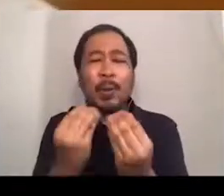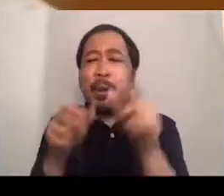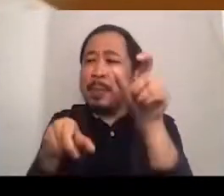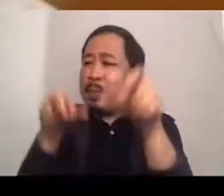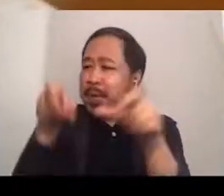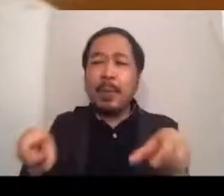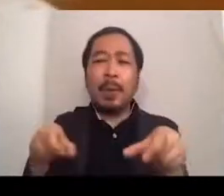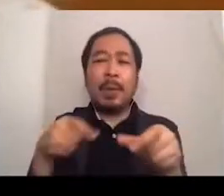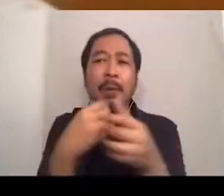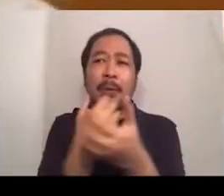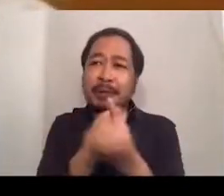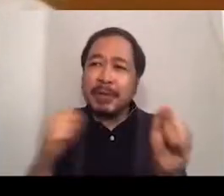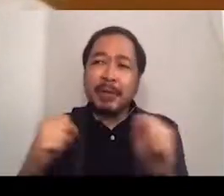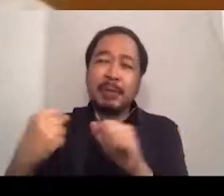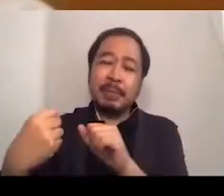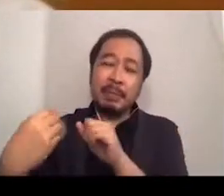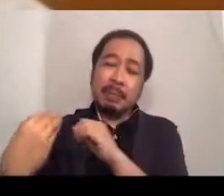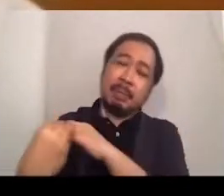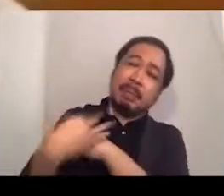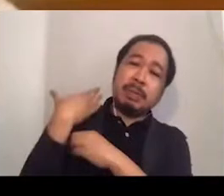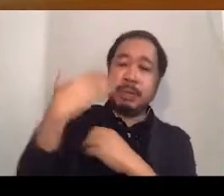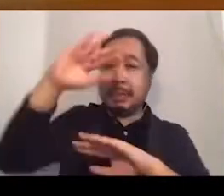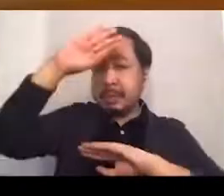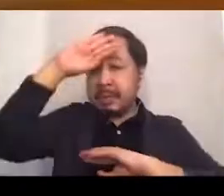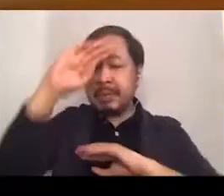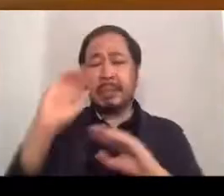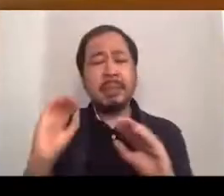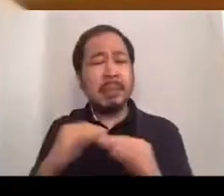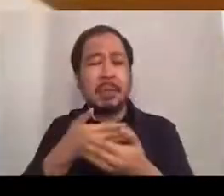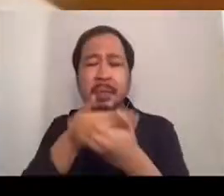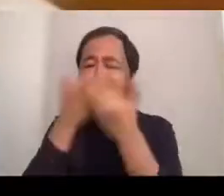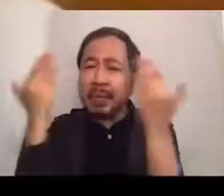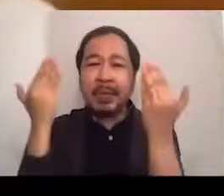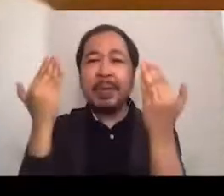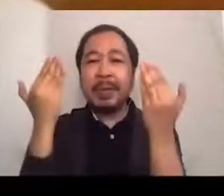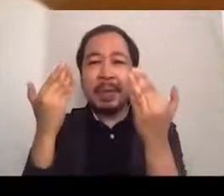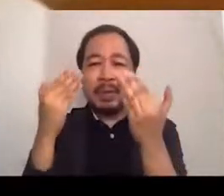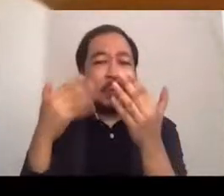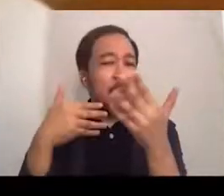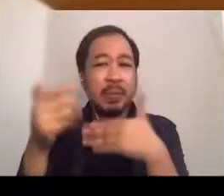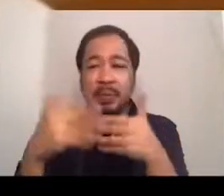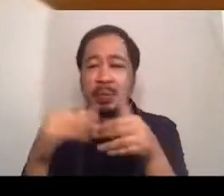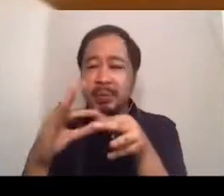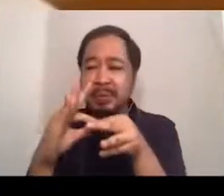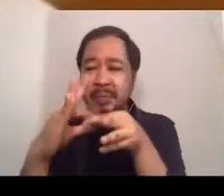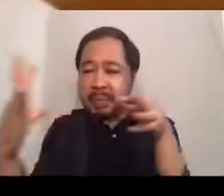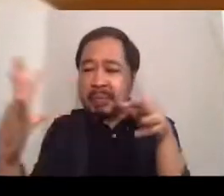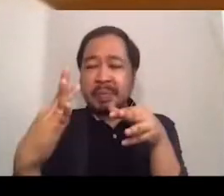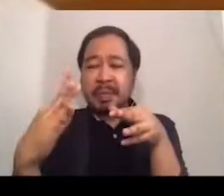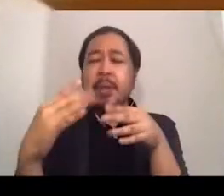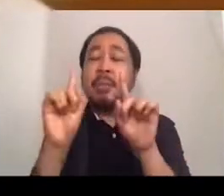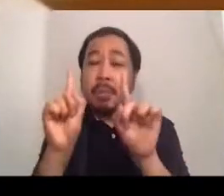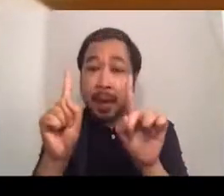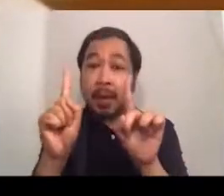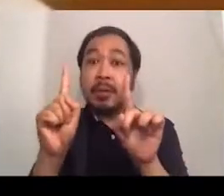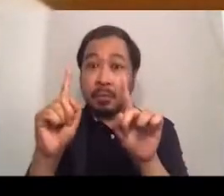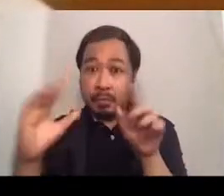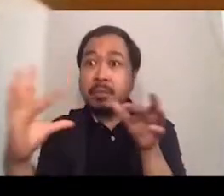So in this sense, ICT is an essential tool in providing vital health information to the wider population,